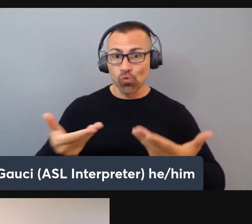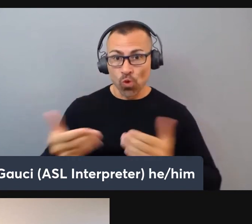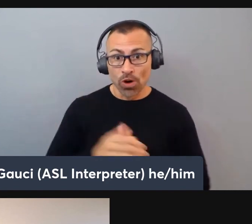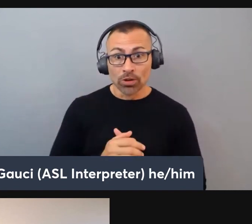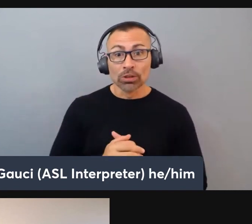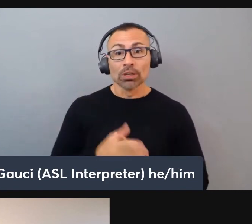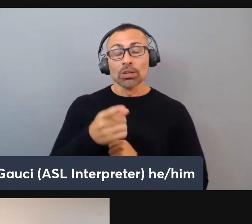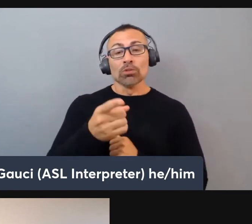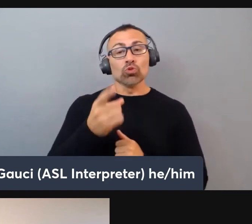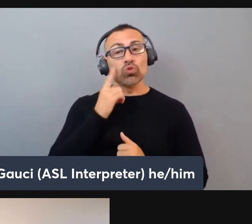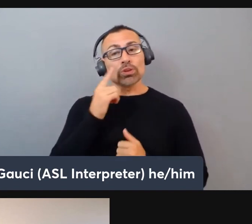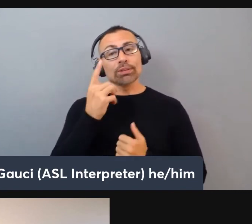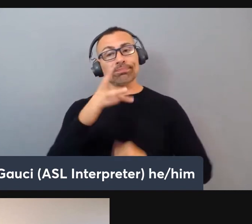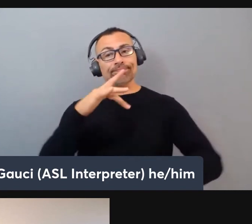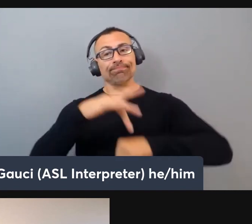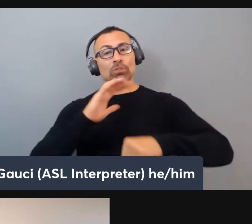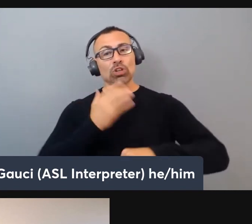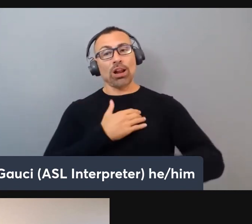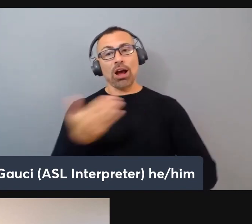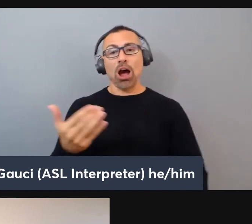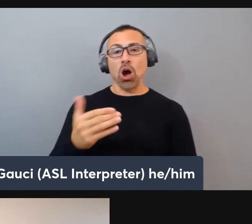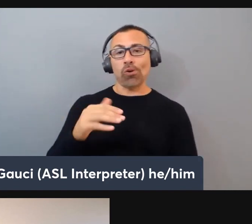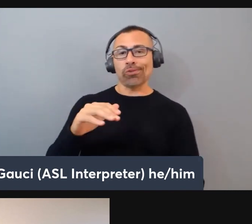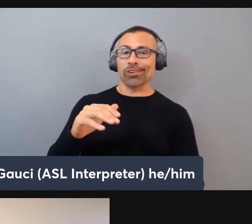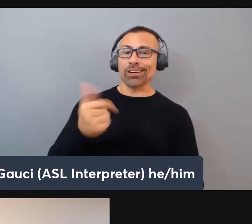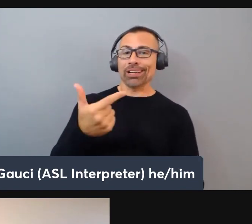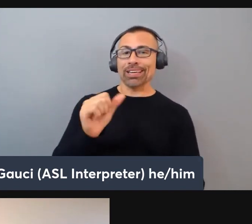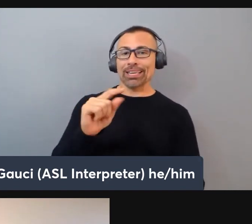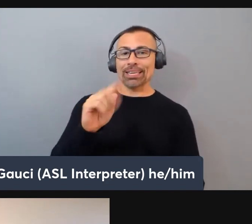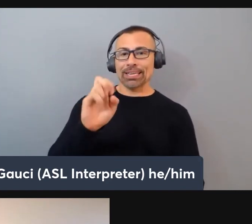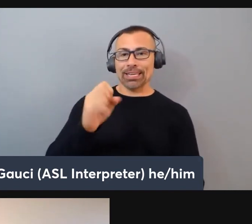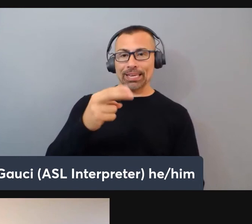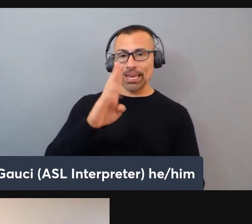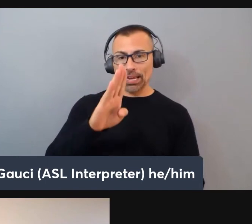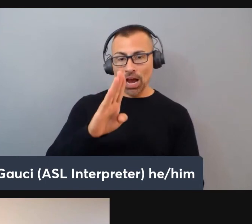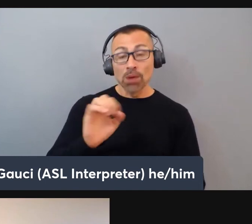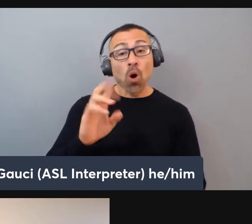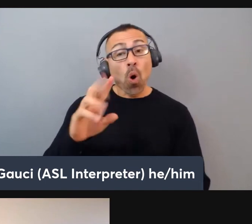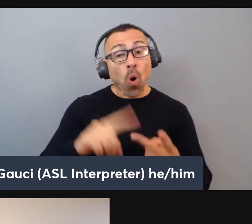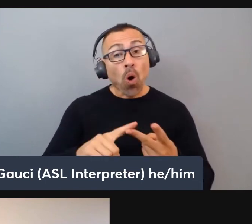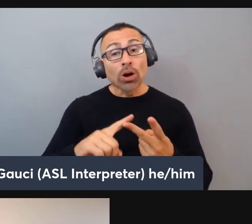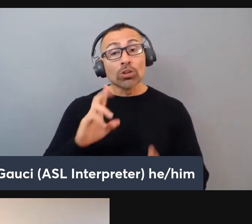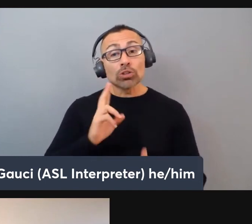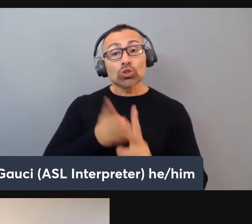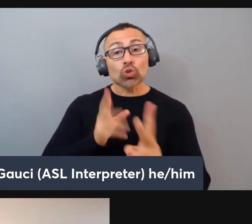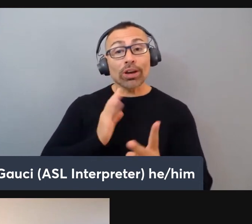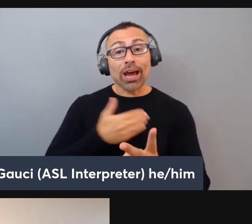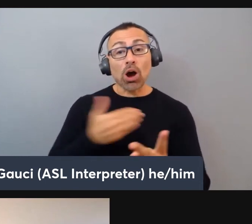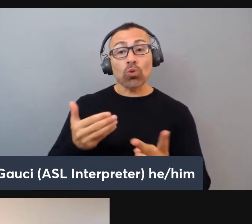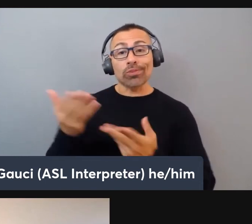or join our Discord server. And we're very active on both.